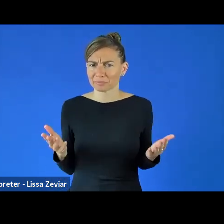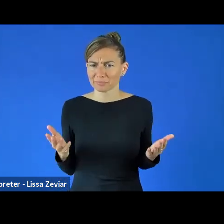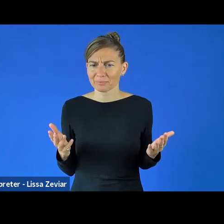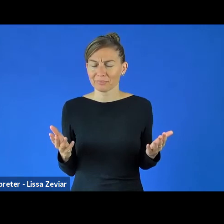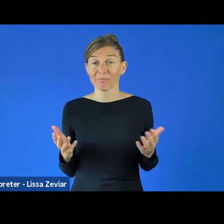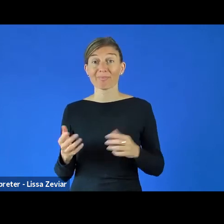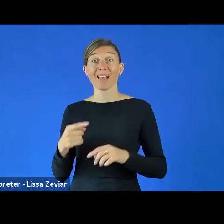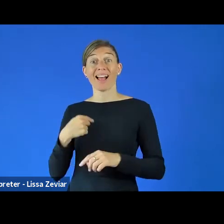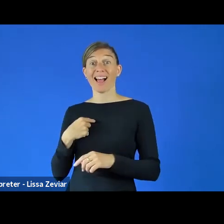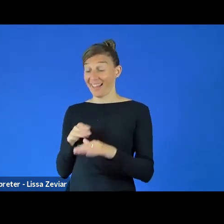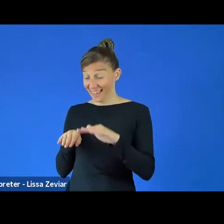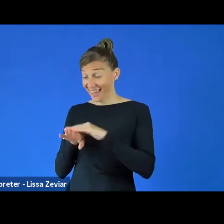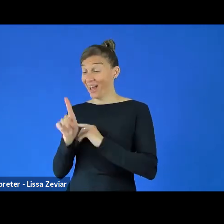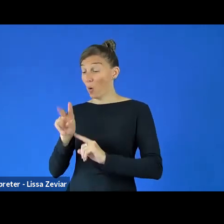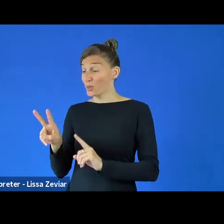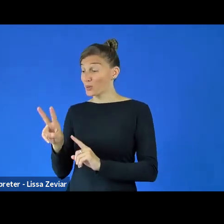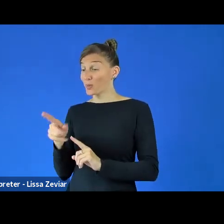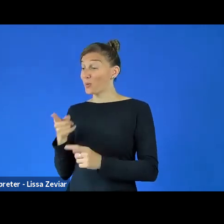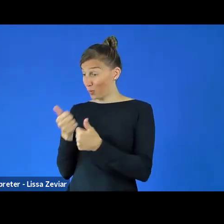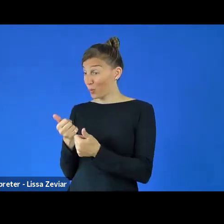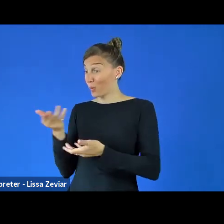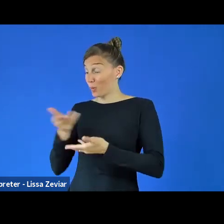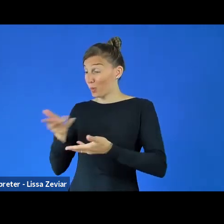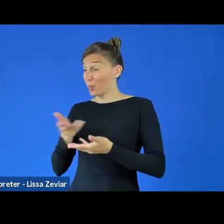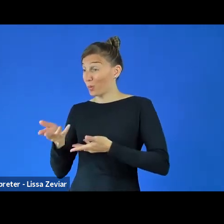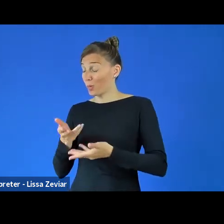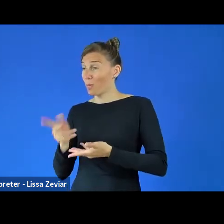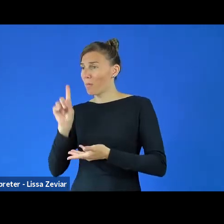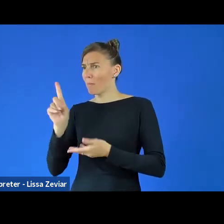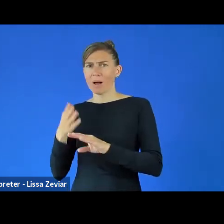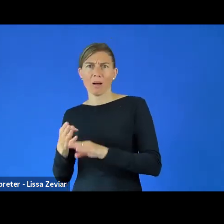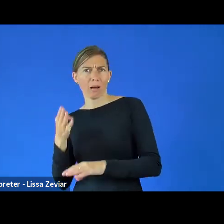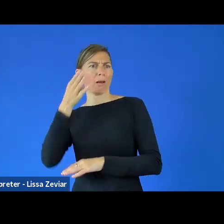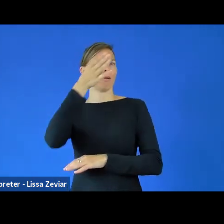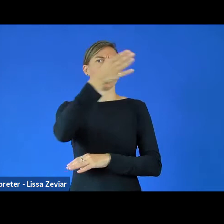as you travel, as it happens today, you will be on your own,